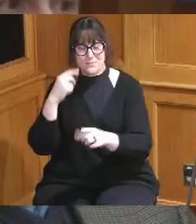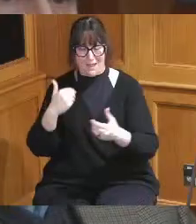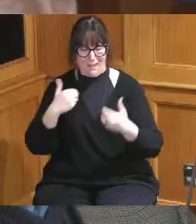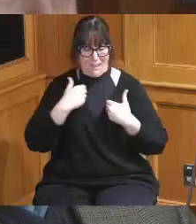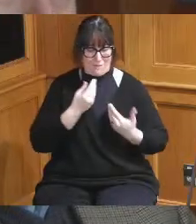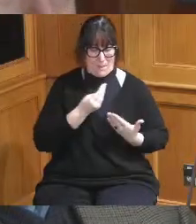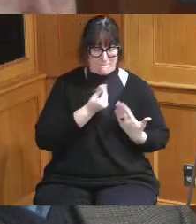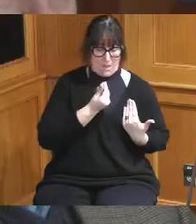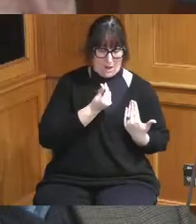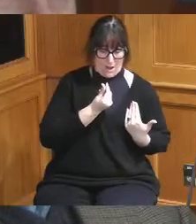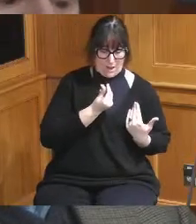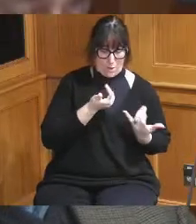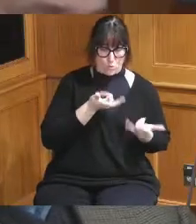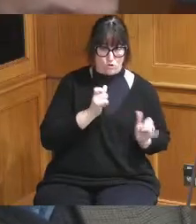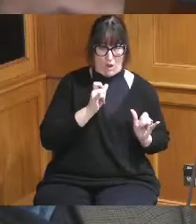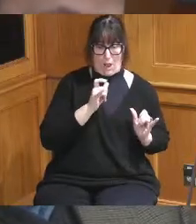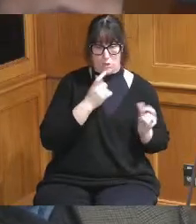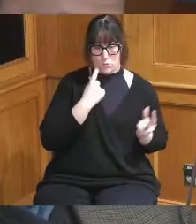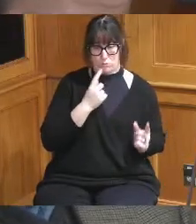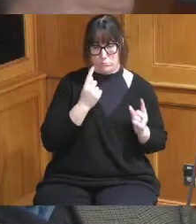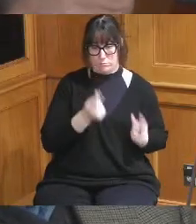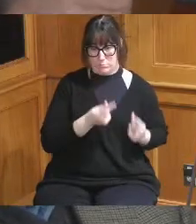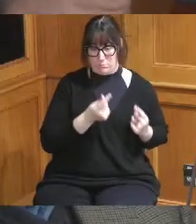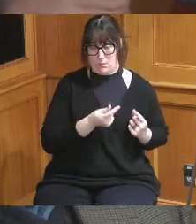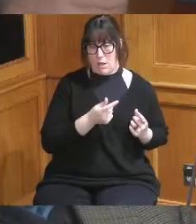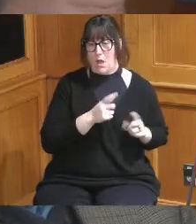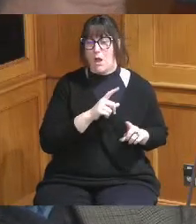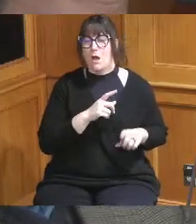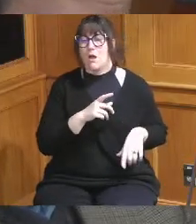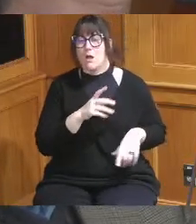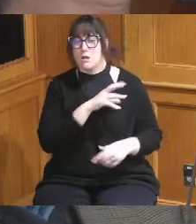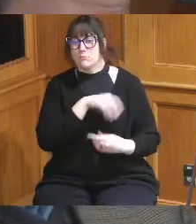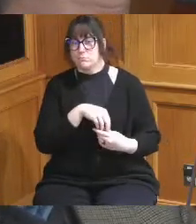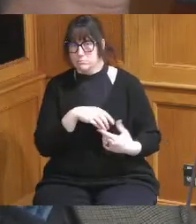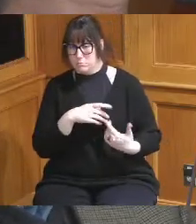we're trying to make it work and you know before people said quit come at you know Mom and Dad said